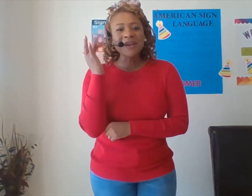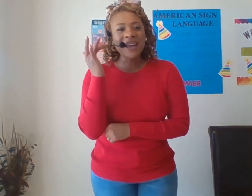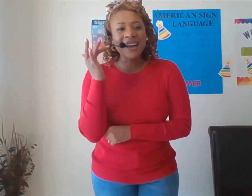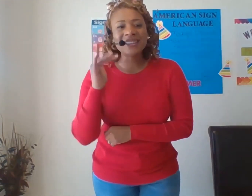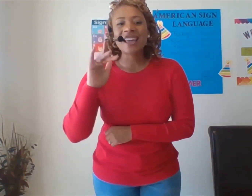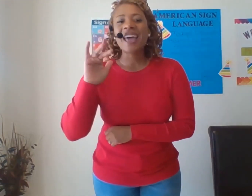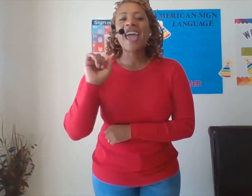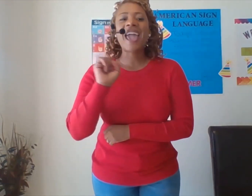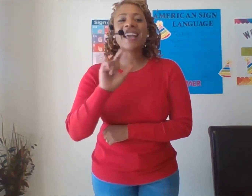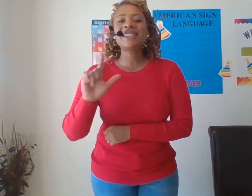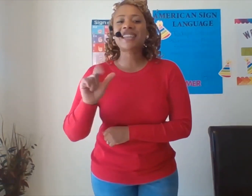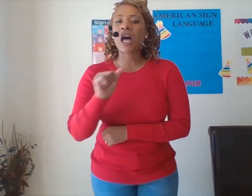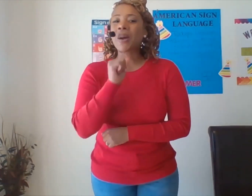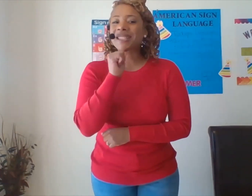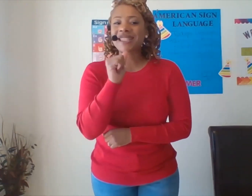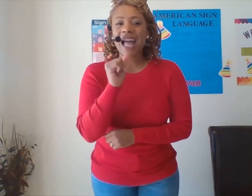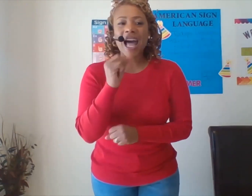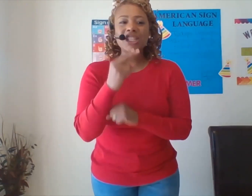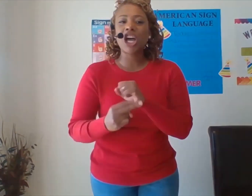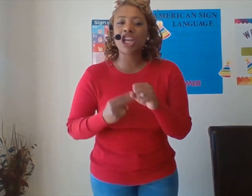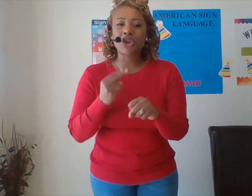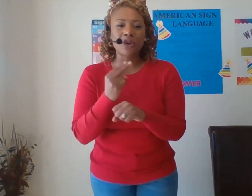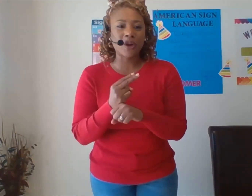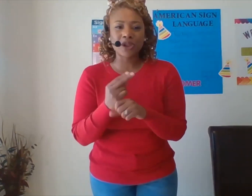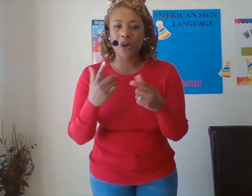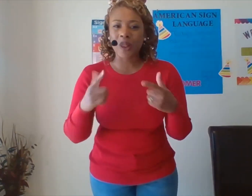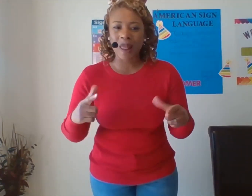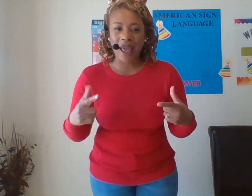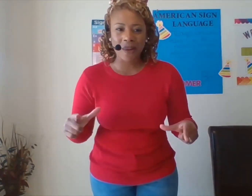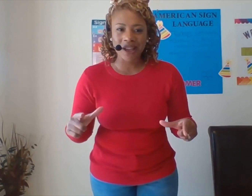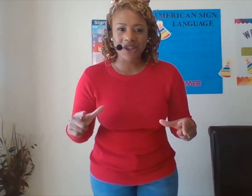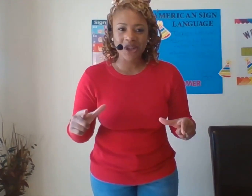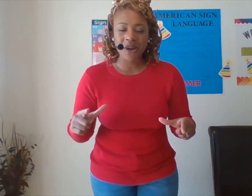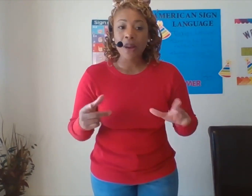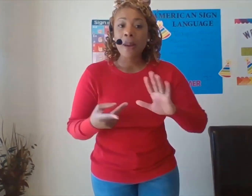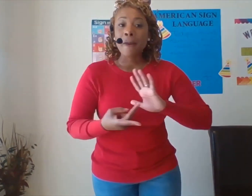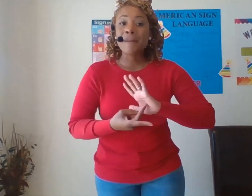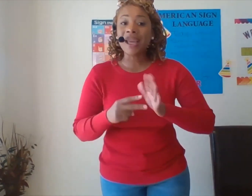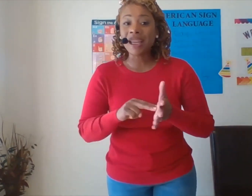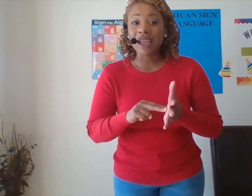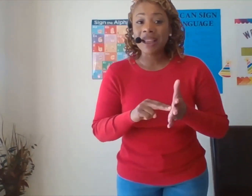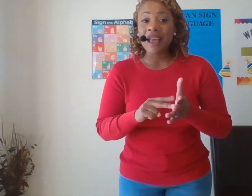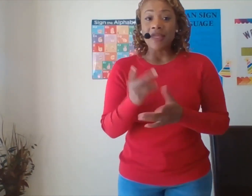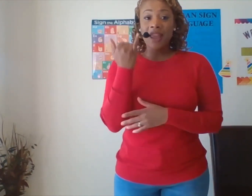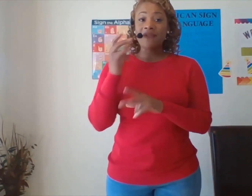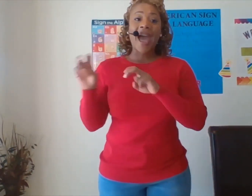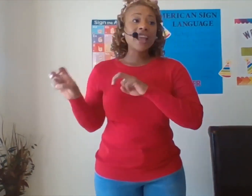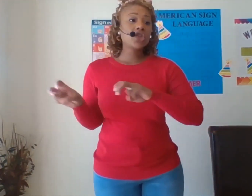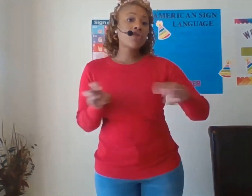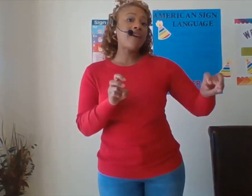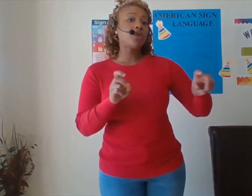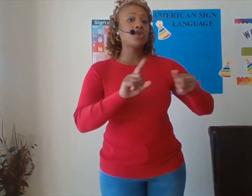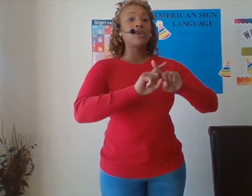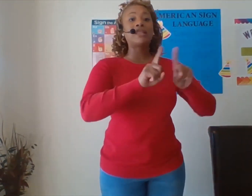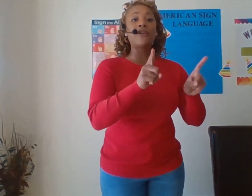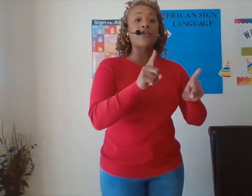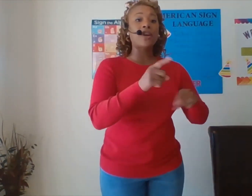because ASL is not a universal language meaning that if I travel to a different